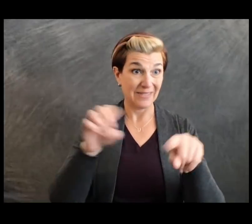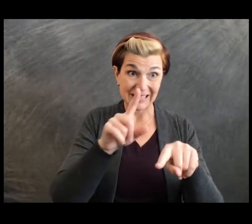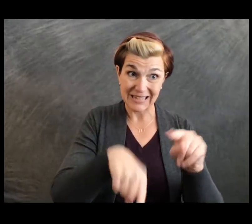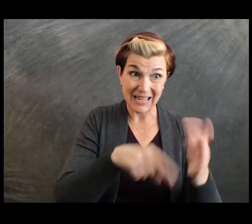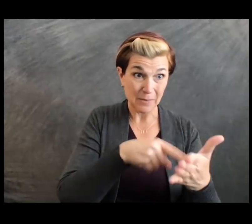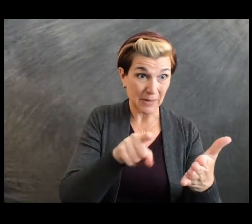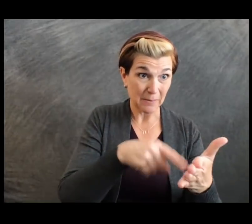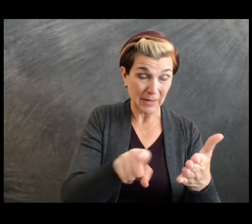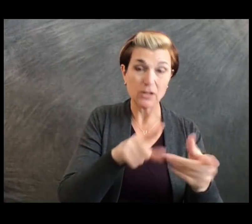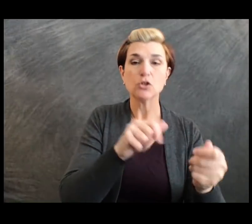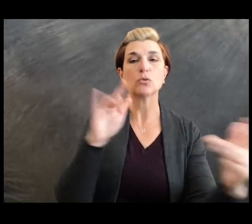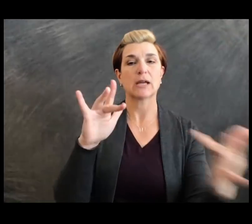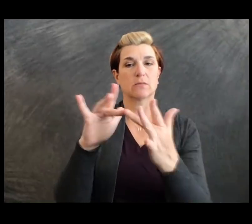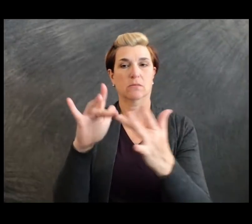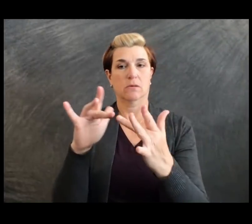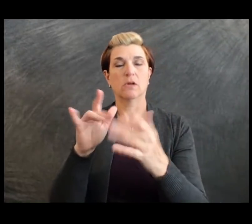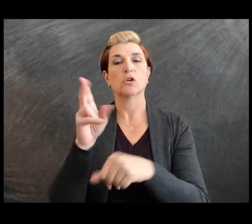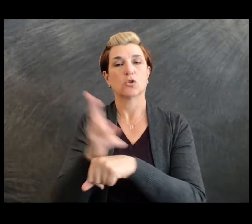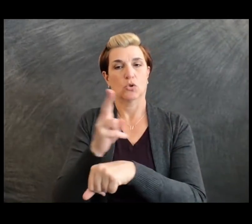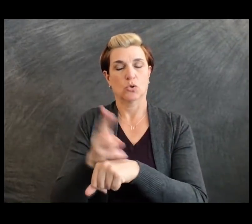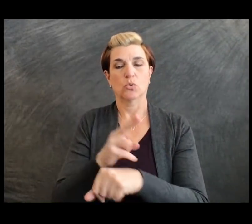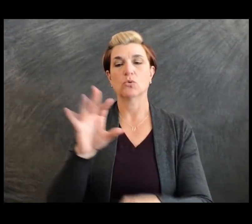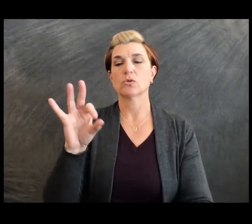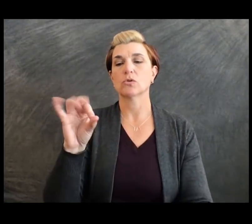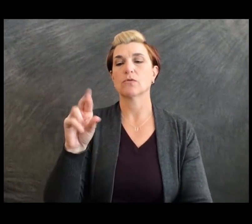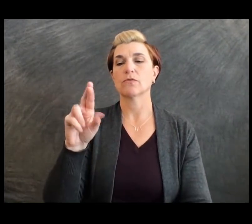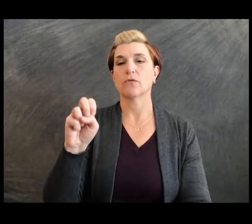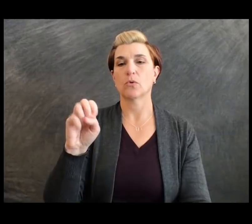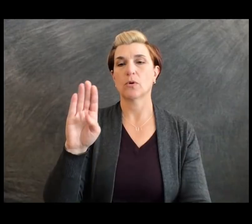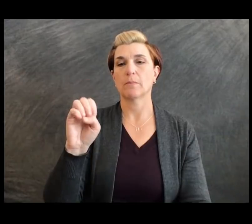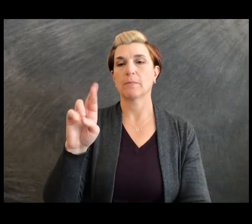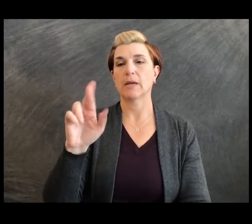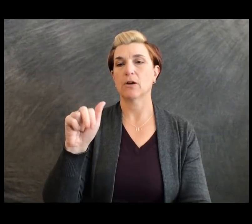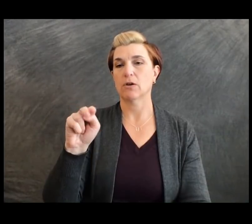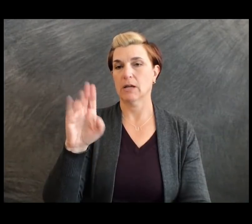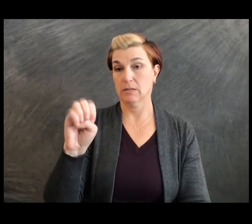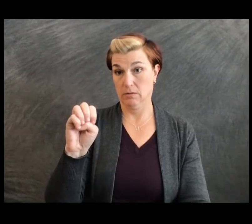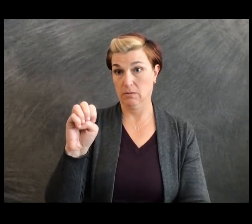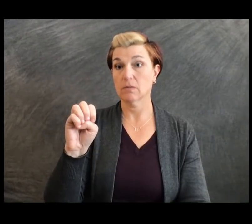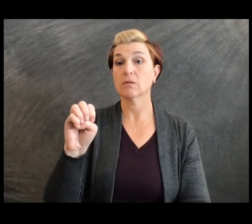the people who have made the loan who established the mortgage because it